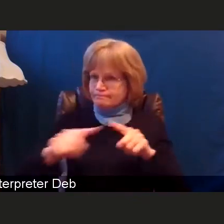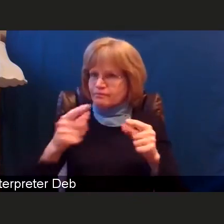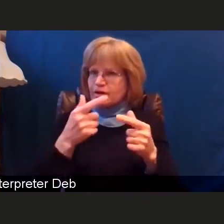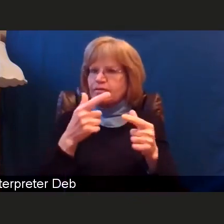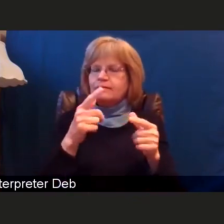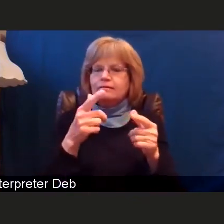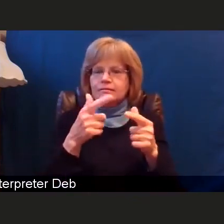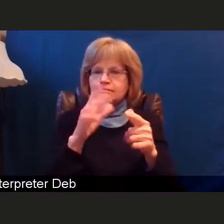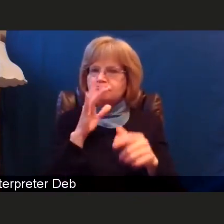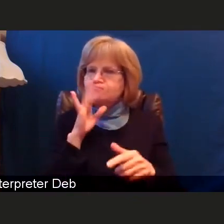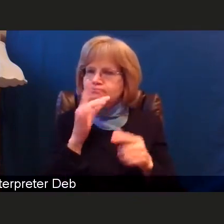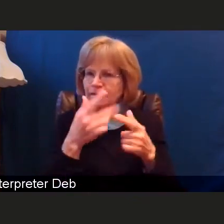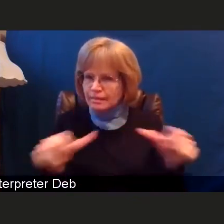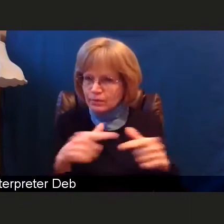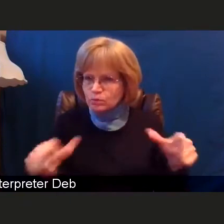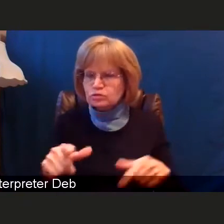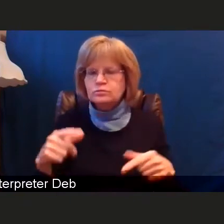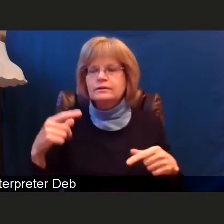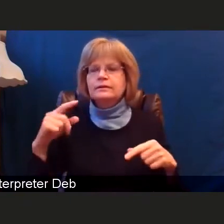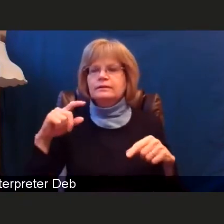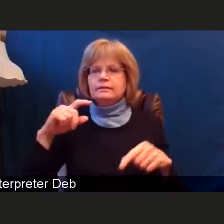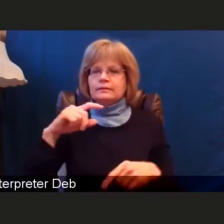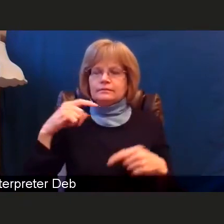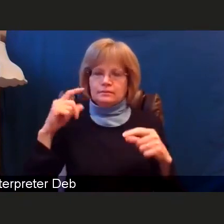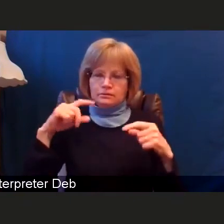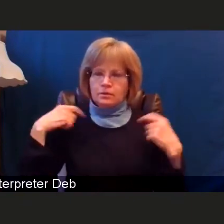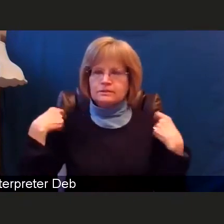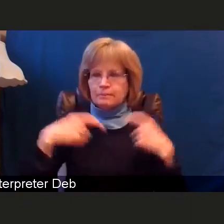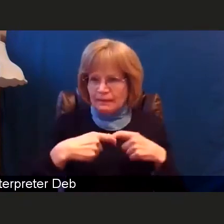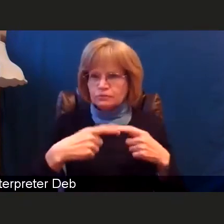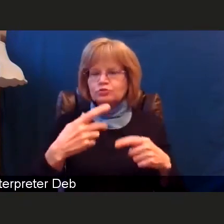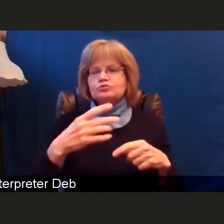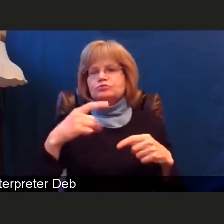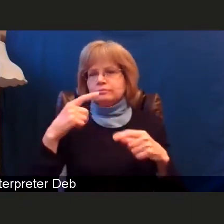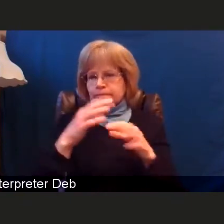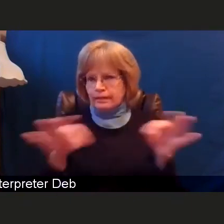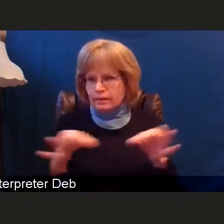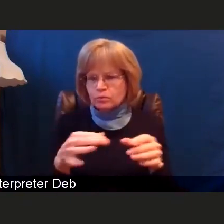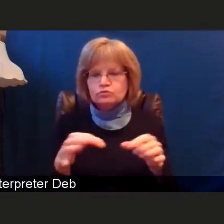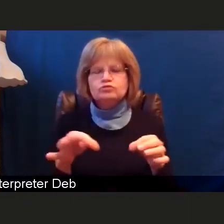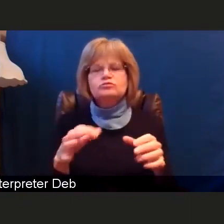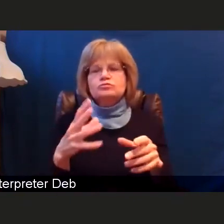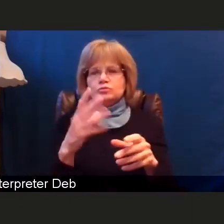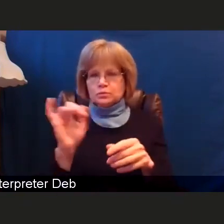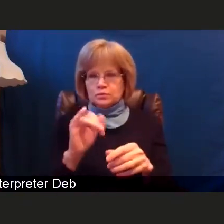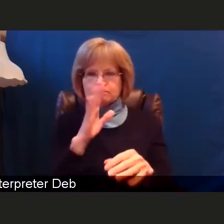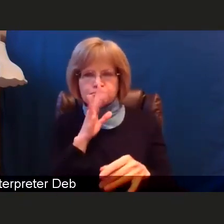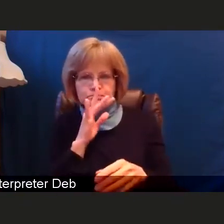including Spanish, so that we can ensure that once again, this important information is disseminated